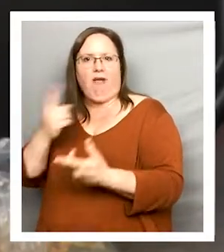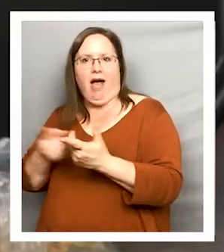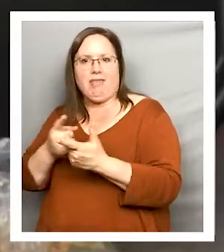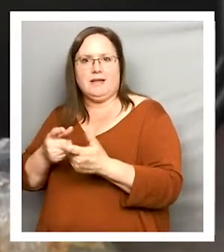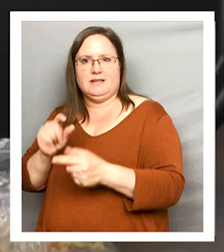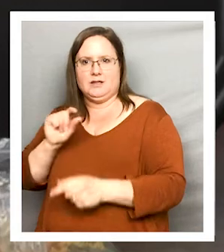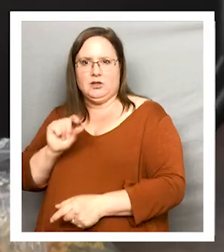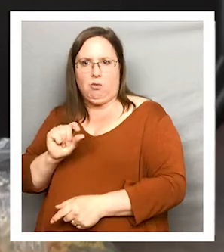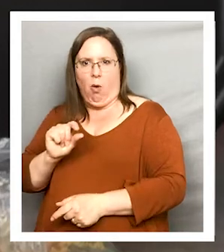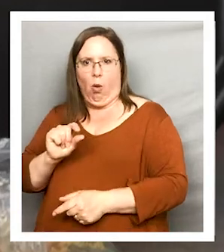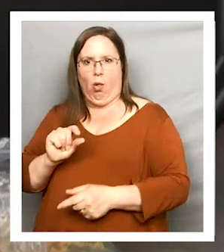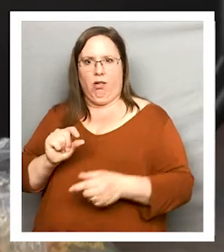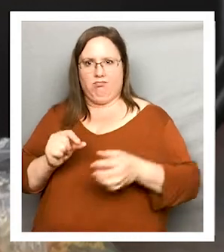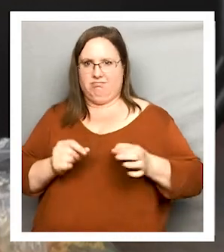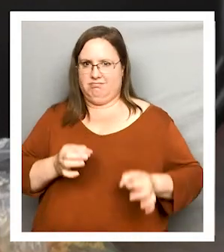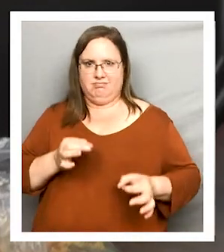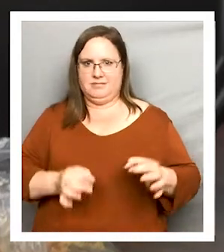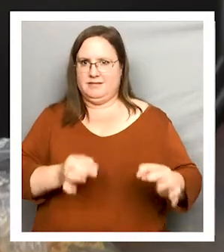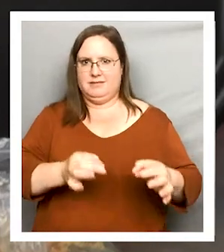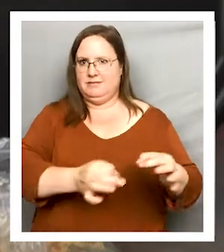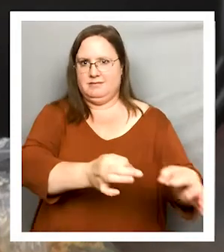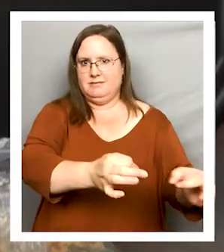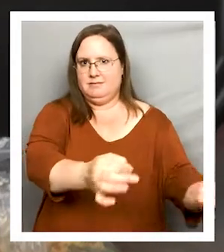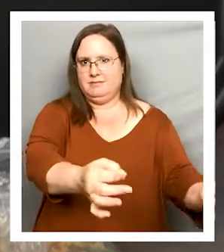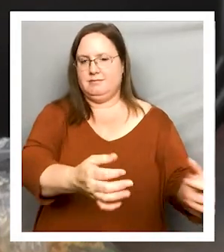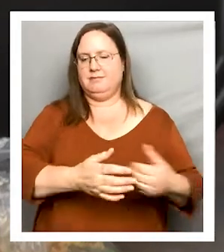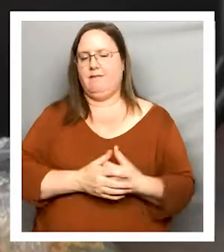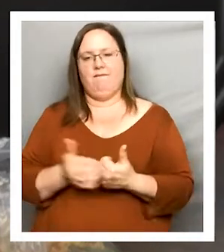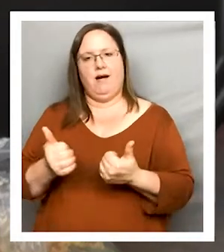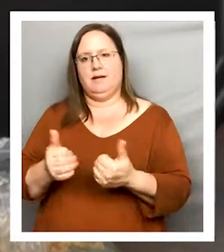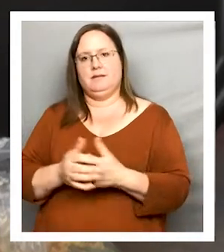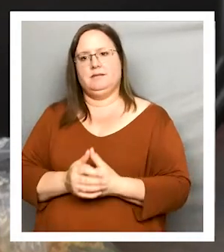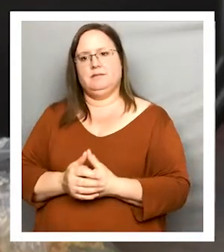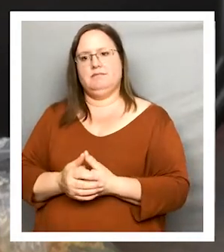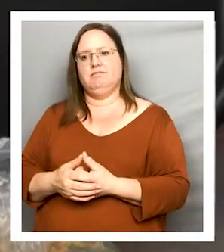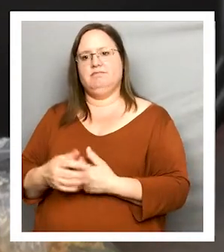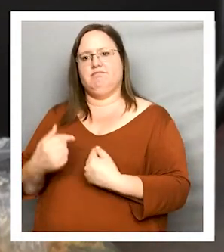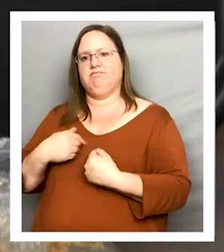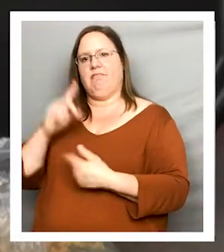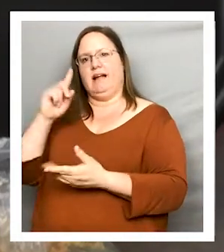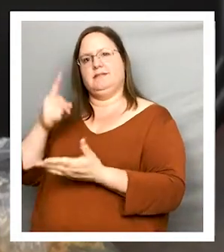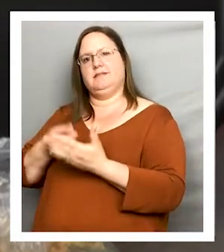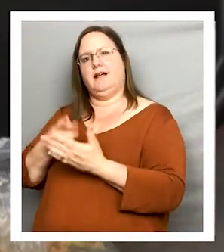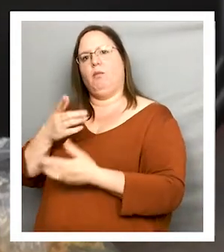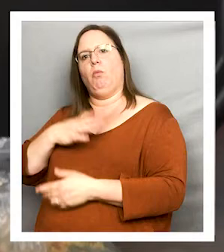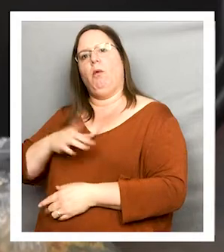decided i wanted to make some moon rocks now to do that you freeze pebbles in an